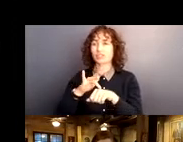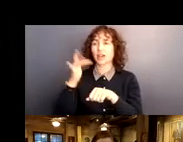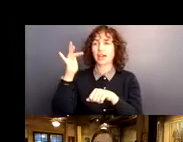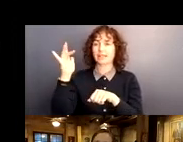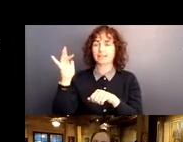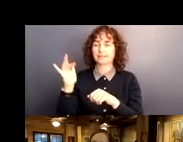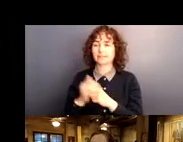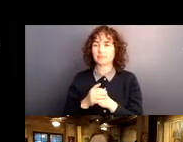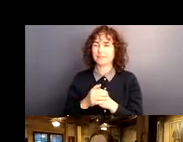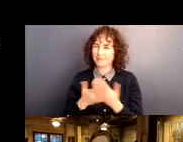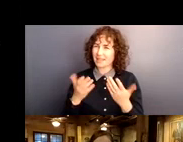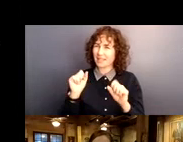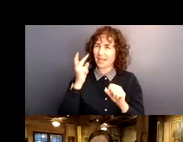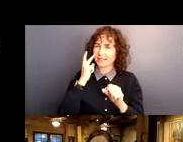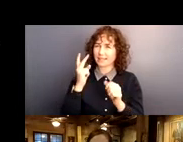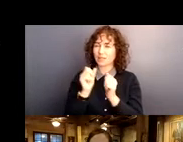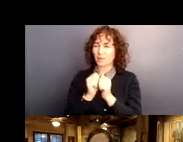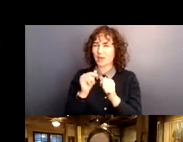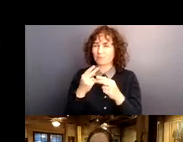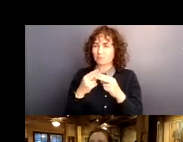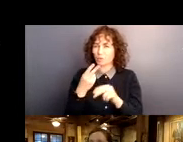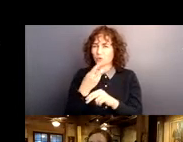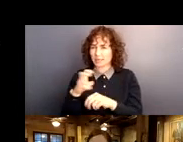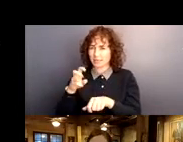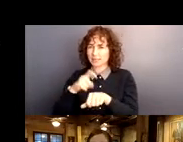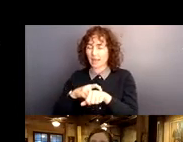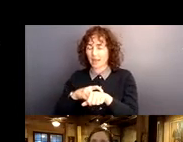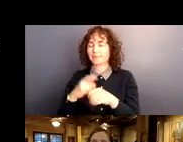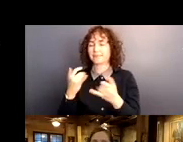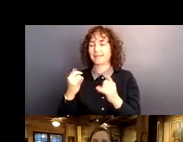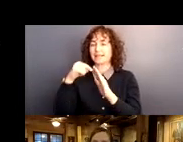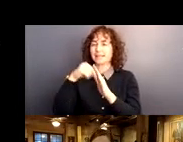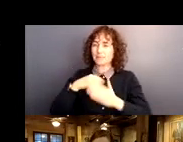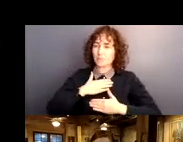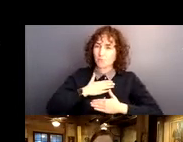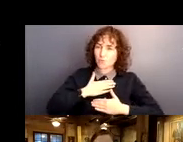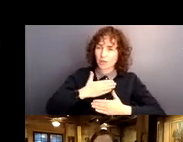So you can see within the short little transition song or using deep breathing to help come to a calm